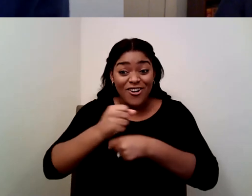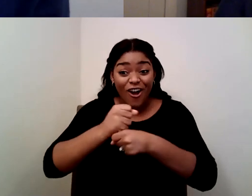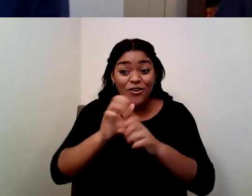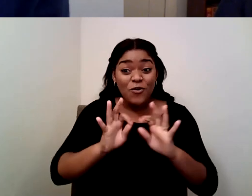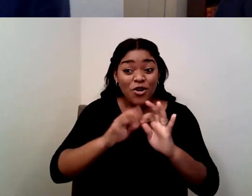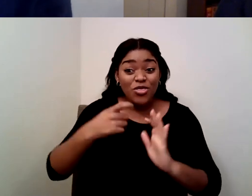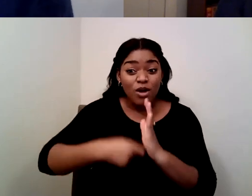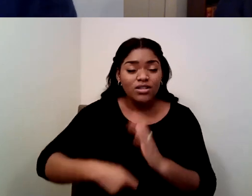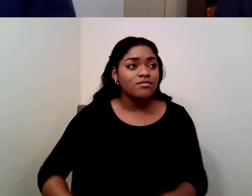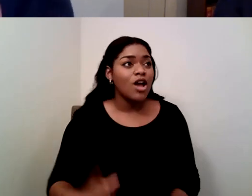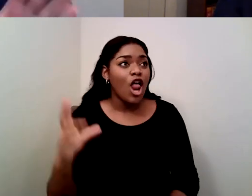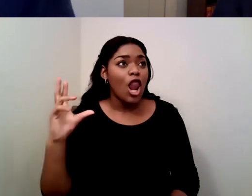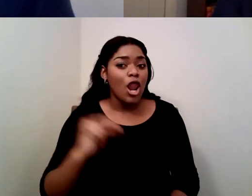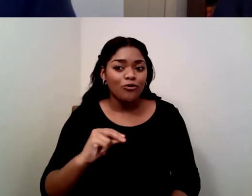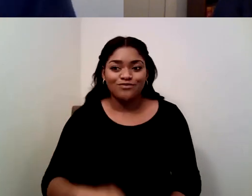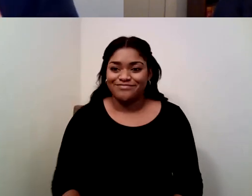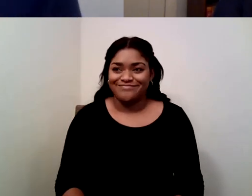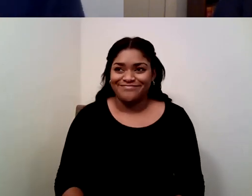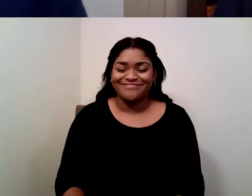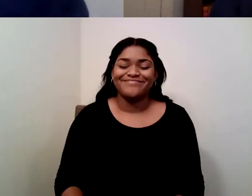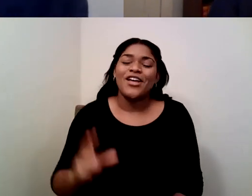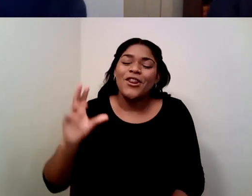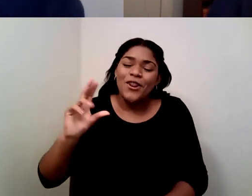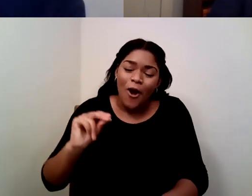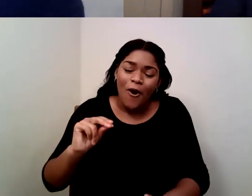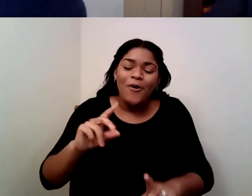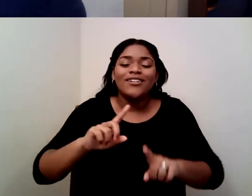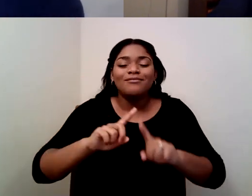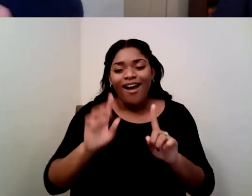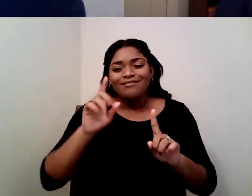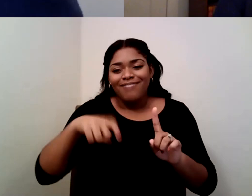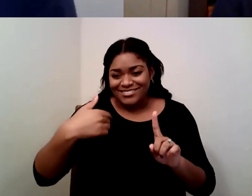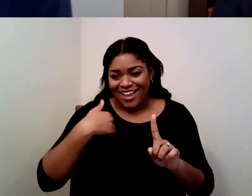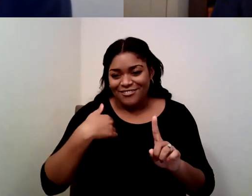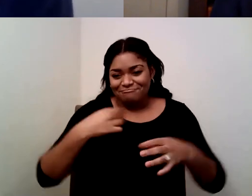No. I am going to say no. But I have to look like I know what I'm talking about